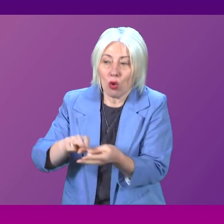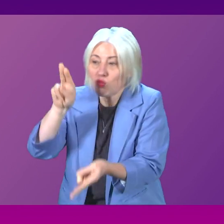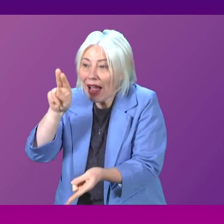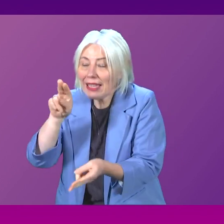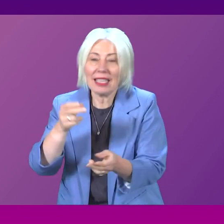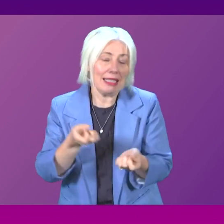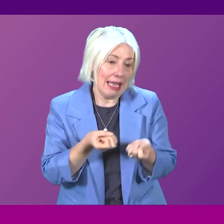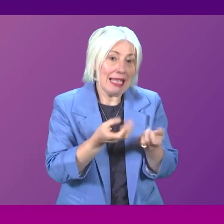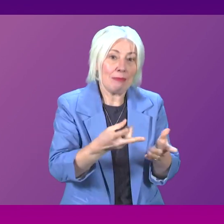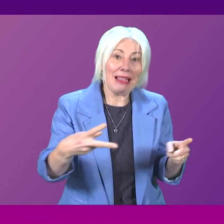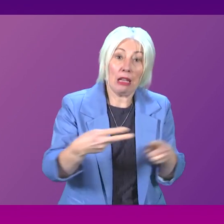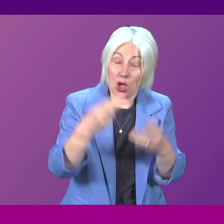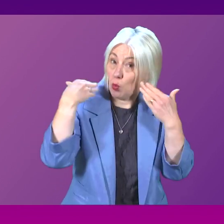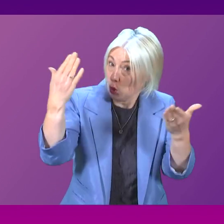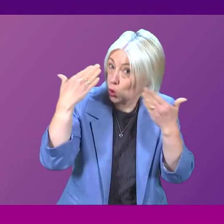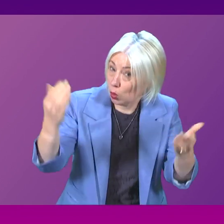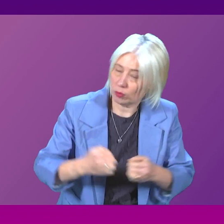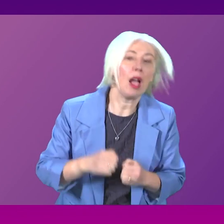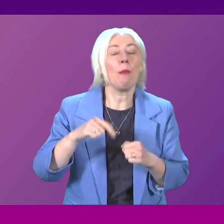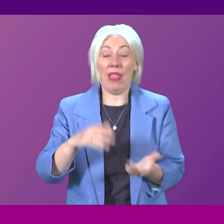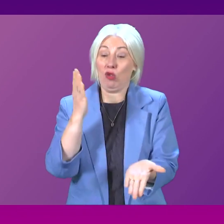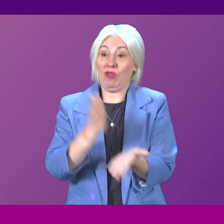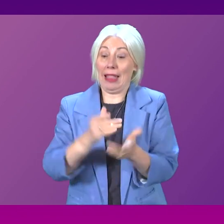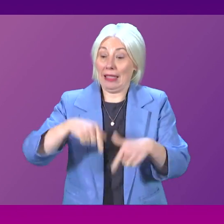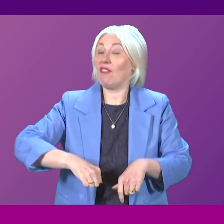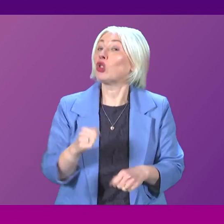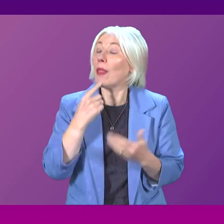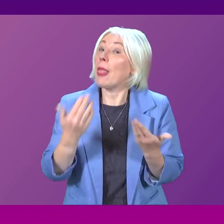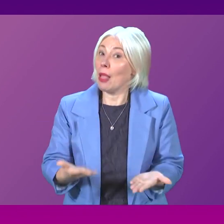That is the reality for Scotland now—it is getting worse, not better.